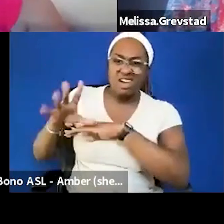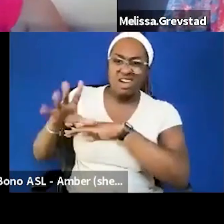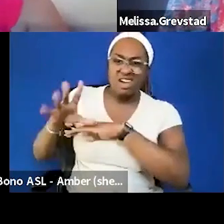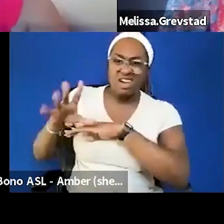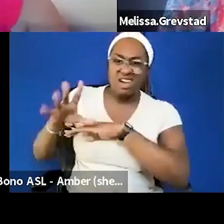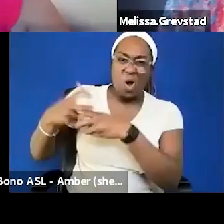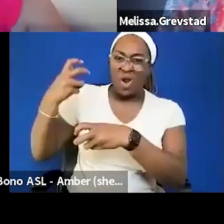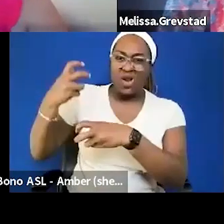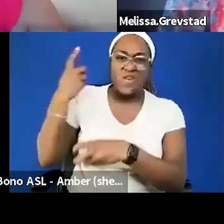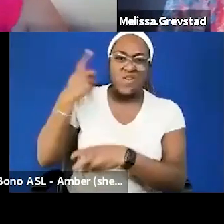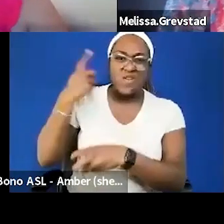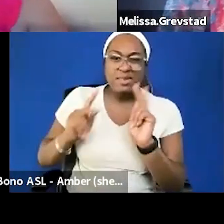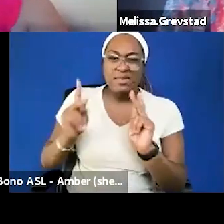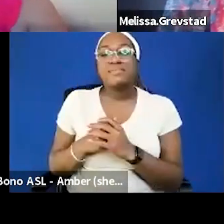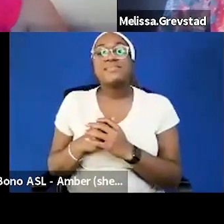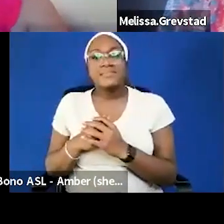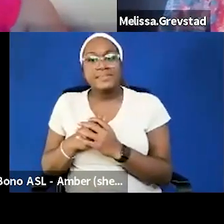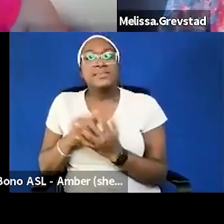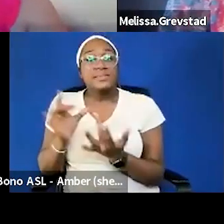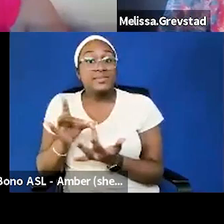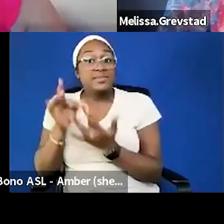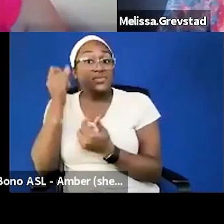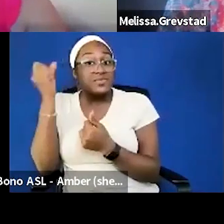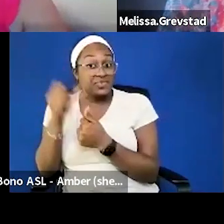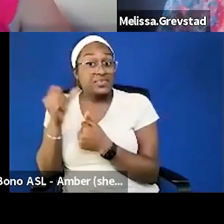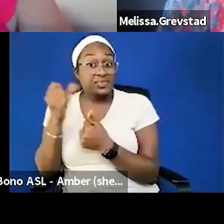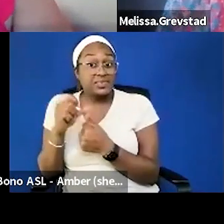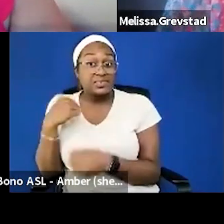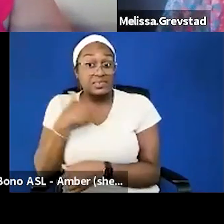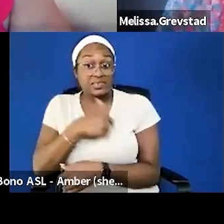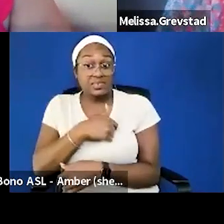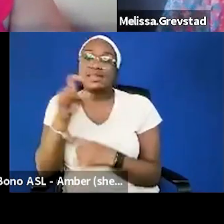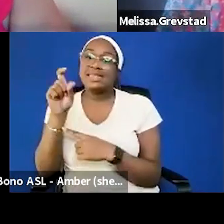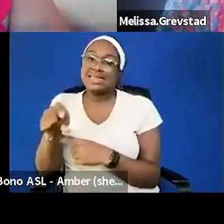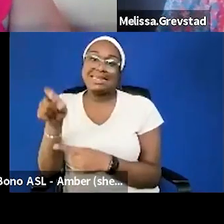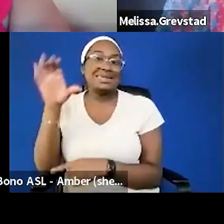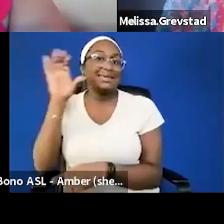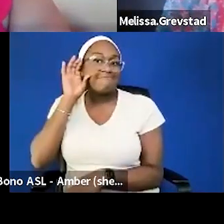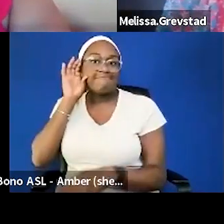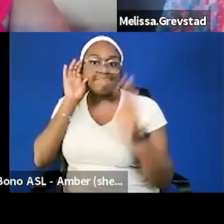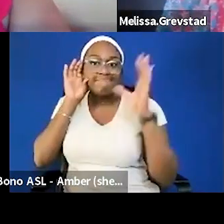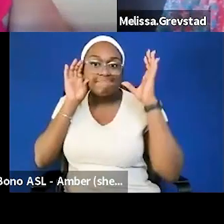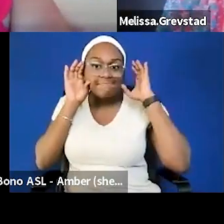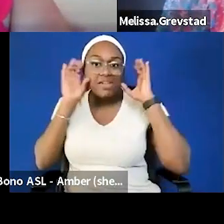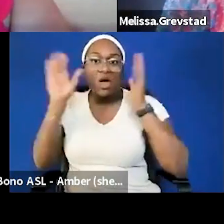Yeah, and especially remembering that we we need to listen to all the fat people, not just the ones that are most convenient